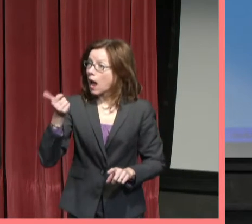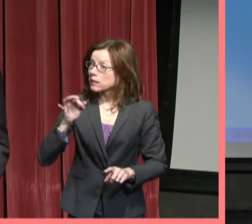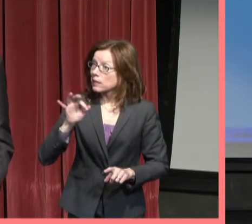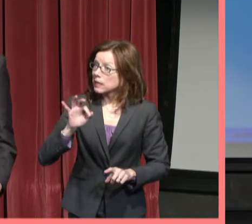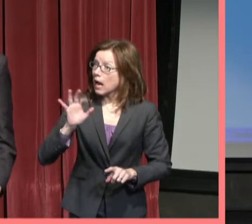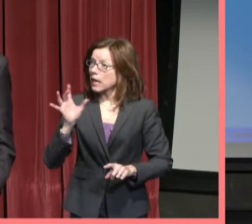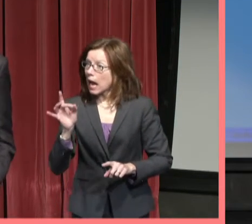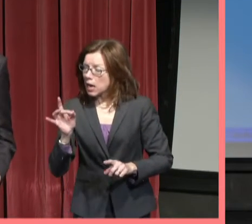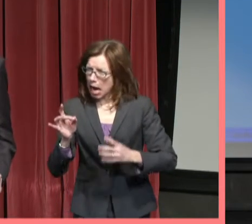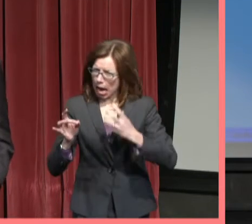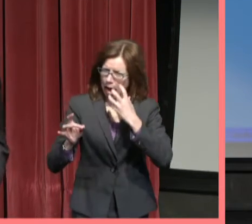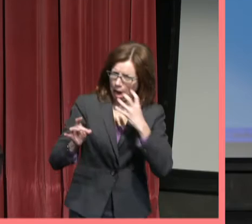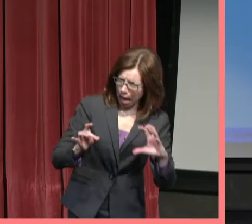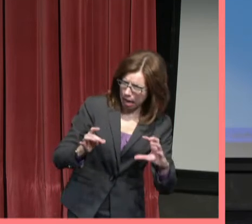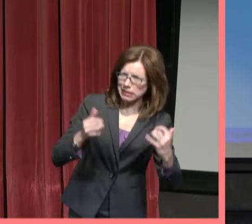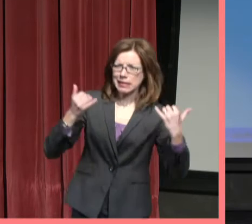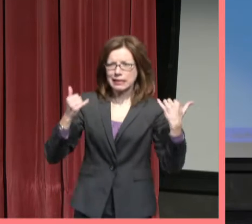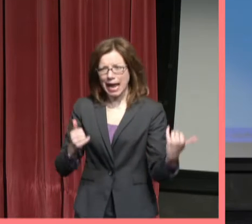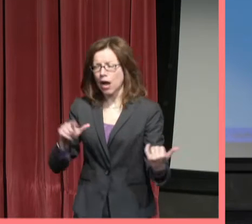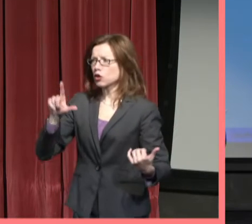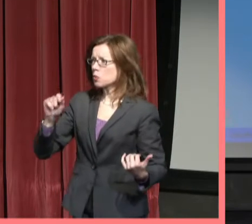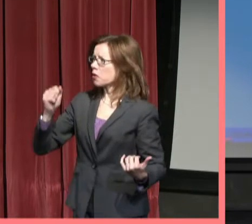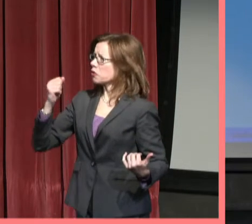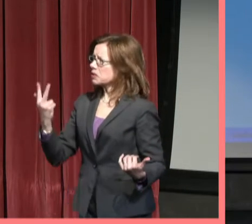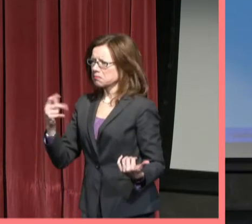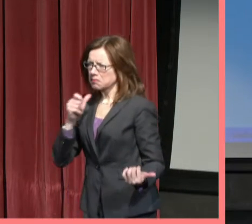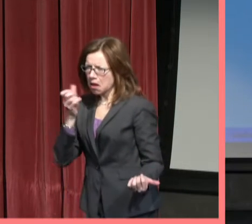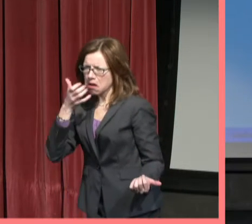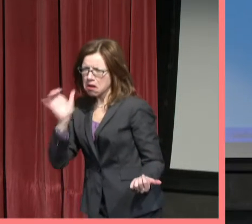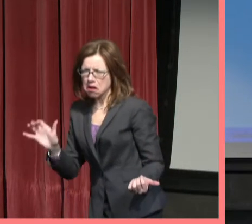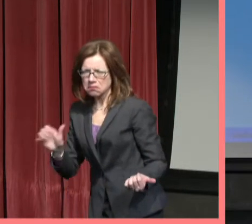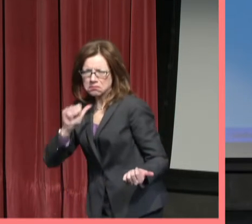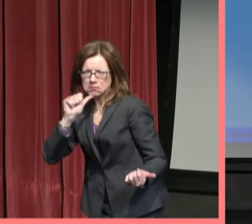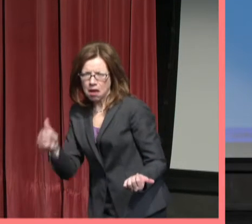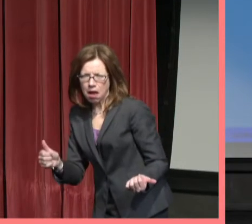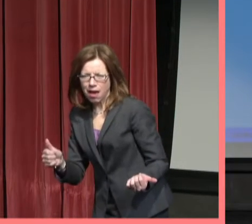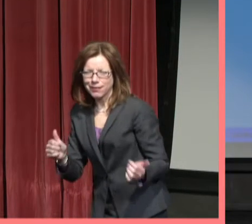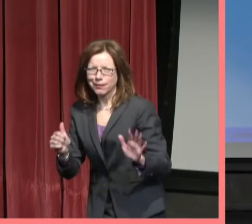which was a very hot year for reasons that we understand, that were not actually related to global warming.